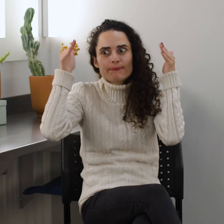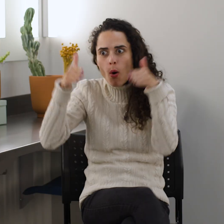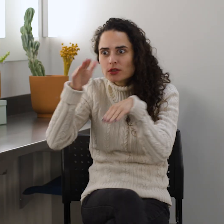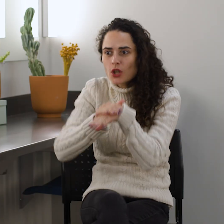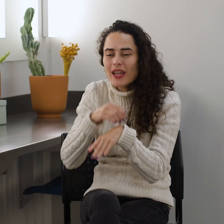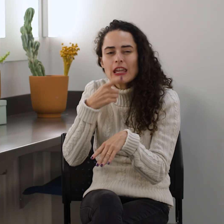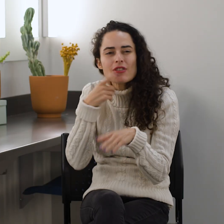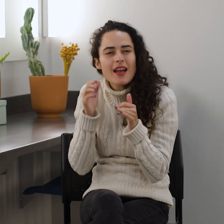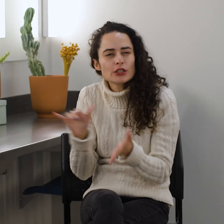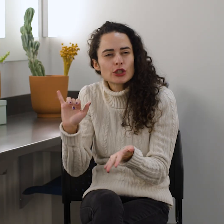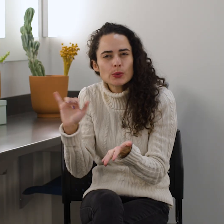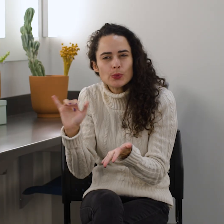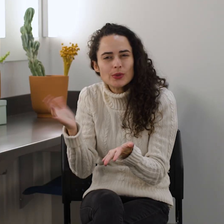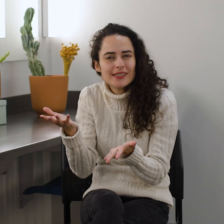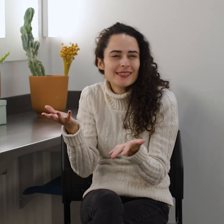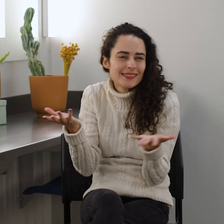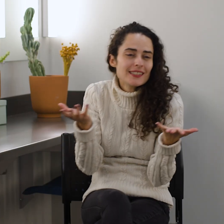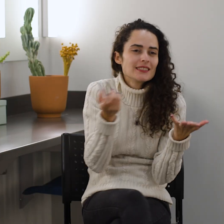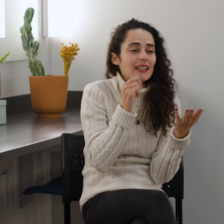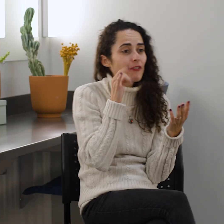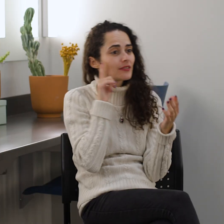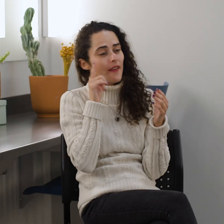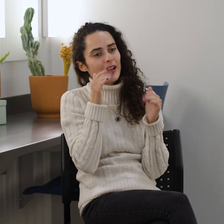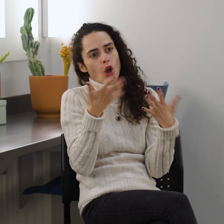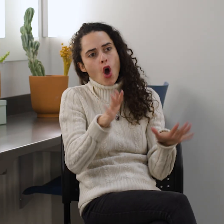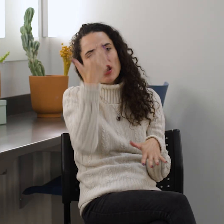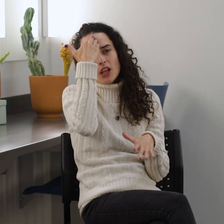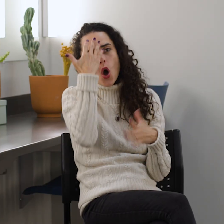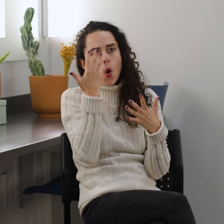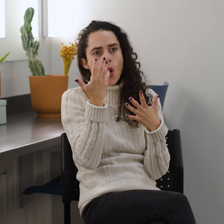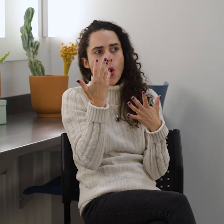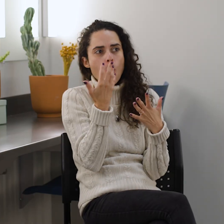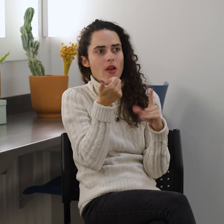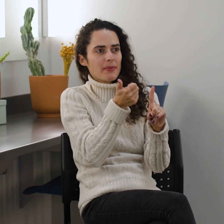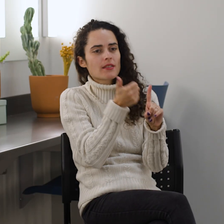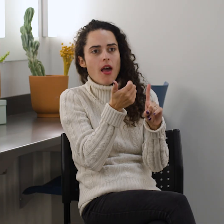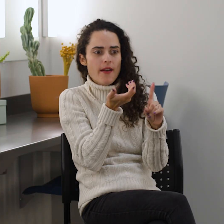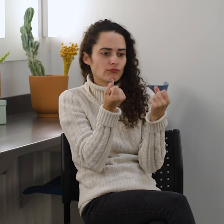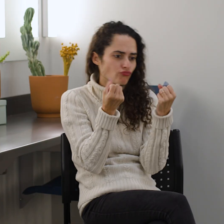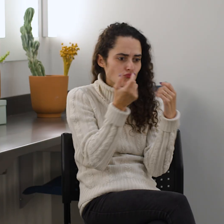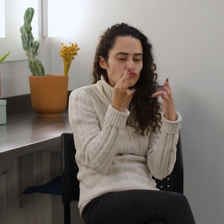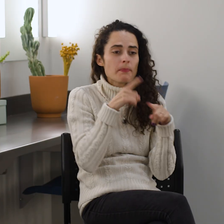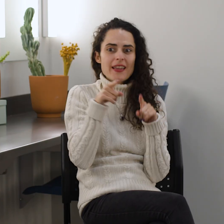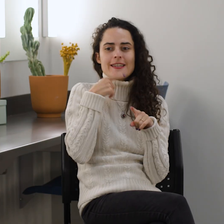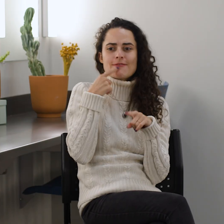DASL is going to focus on the hearing actors as well, especially if the Deaf actor already knows how to translate their lines for themselves.